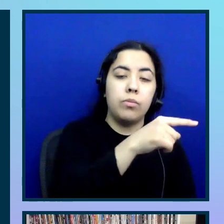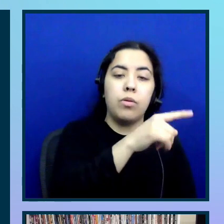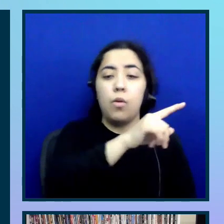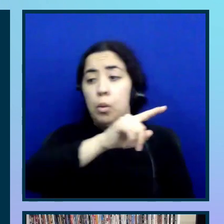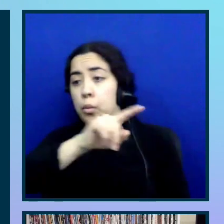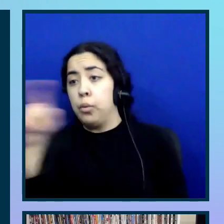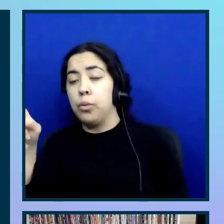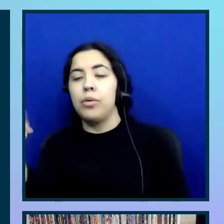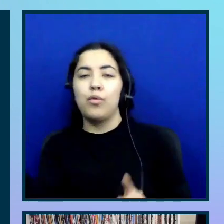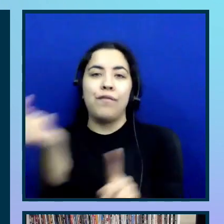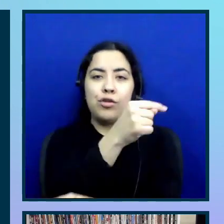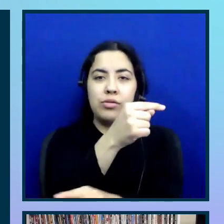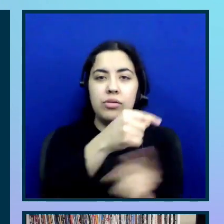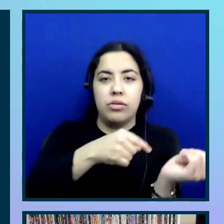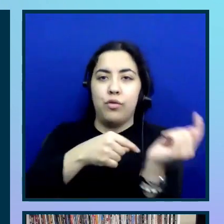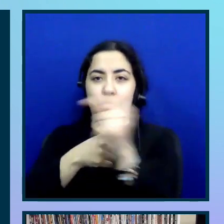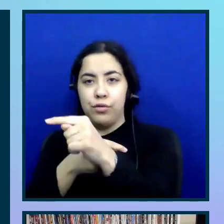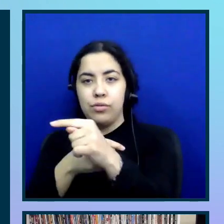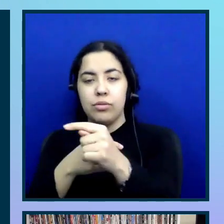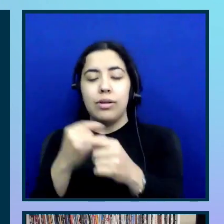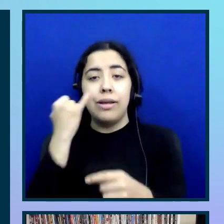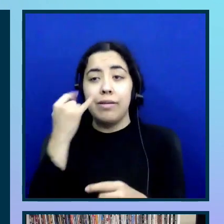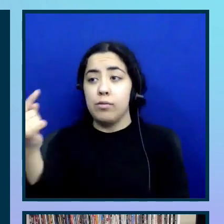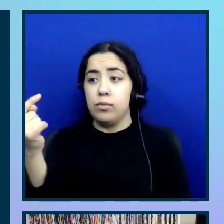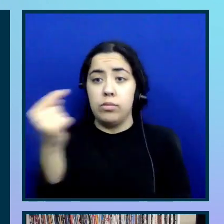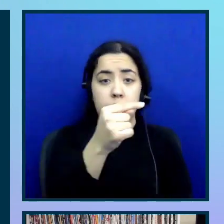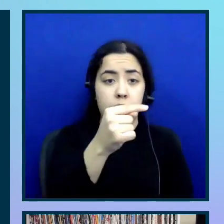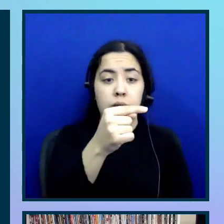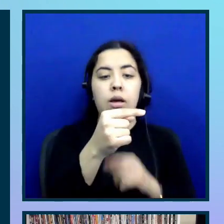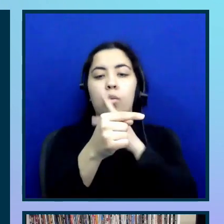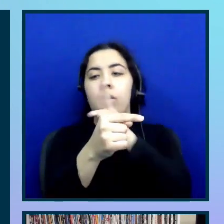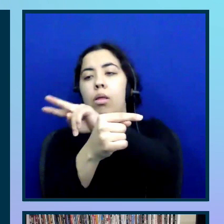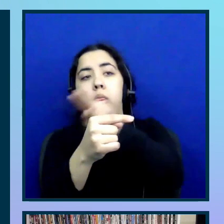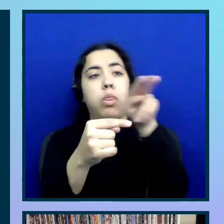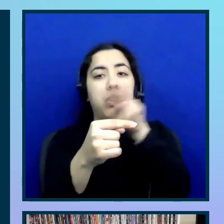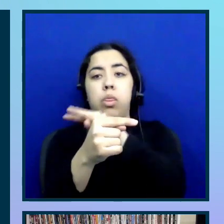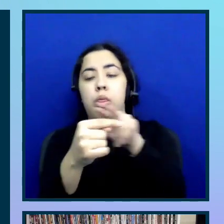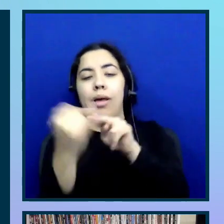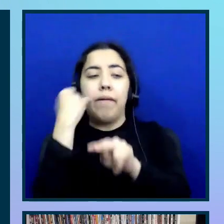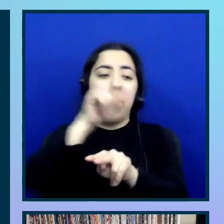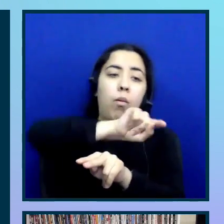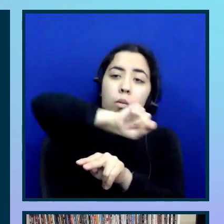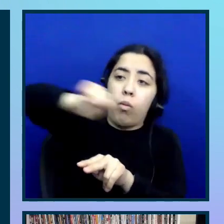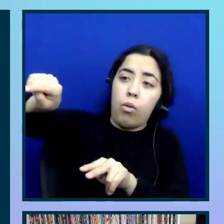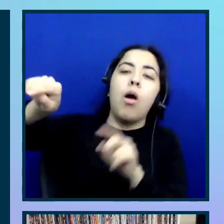So once the piece of content is in the screen reader focus, you'd like to double tap anywhere on the screen to activate that item.